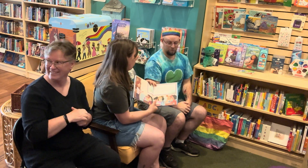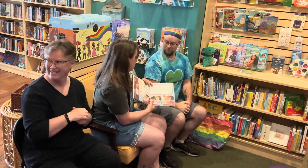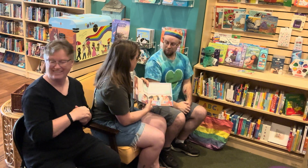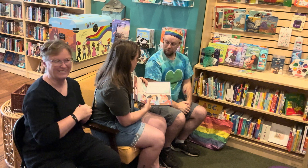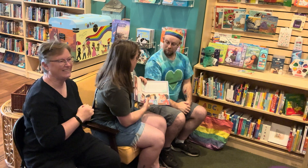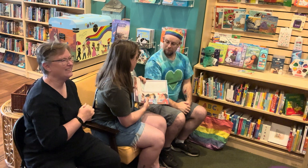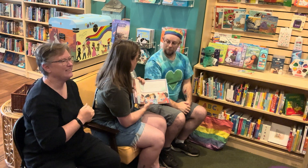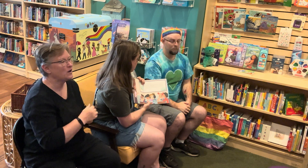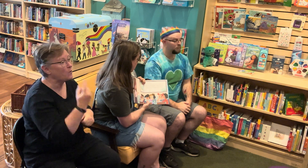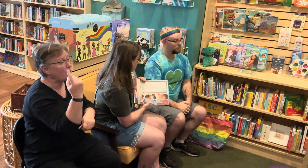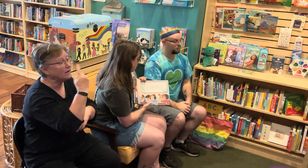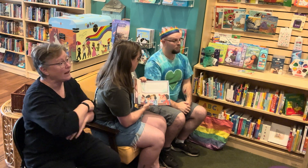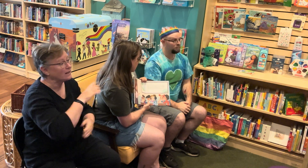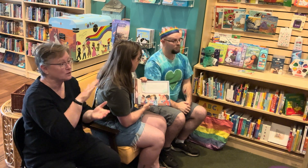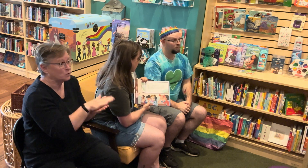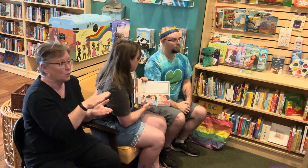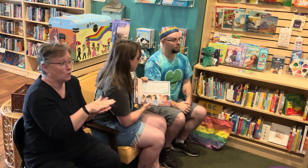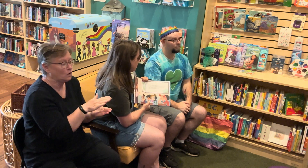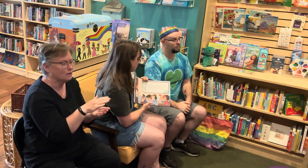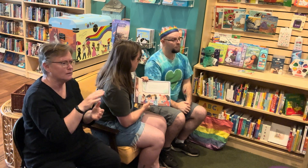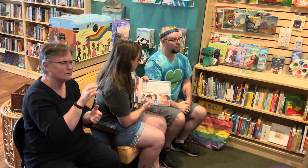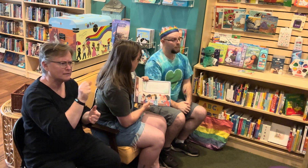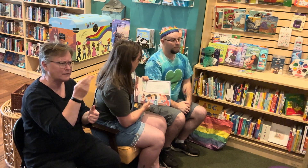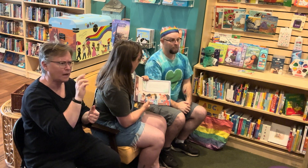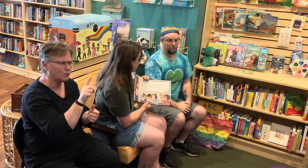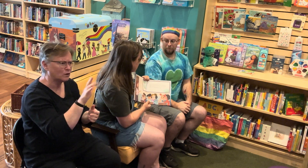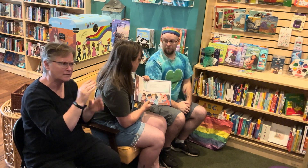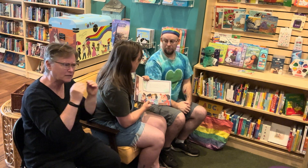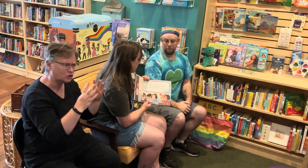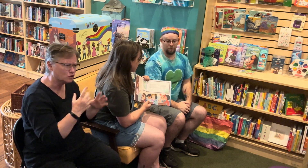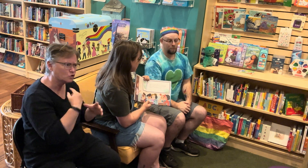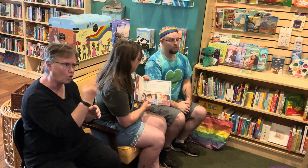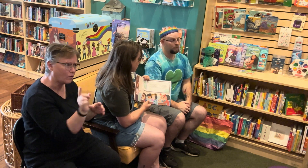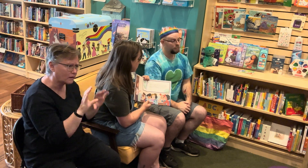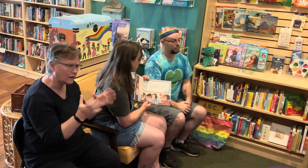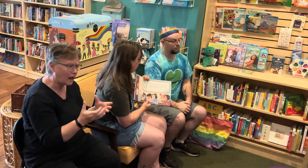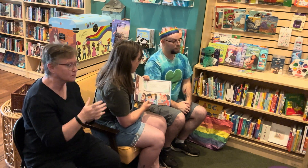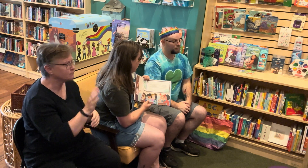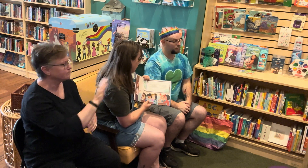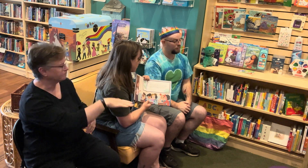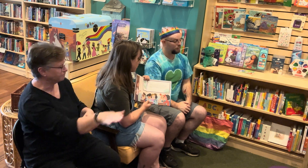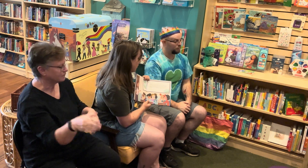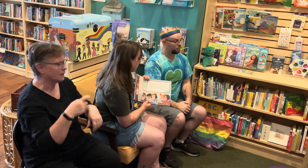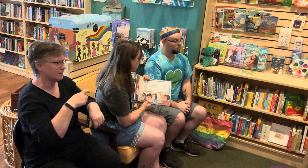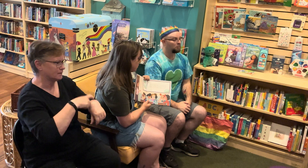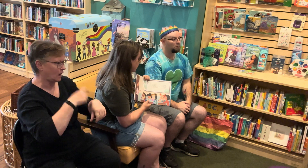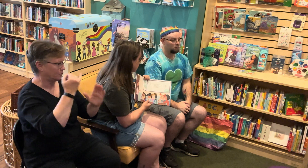One day at school, Samuel's teacher told the class, "It's time to draw a picture of you and